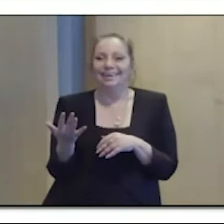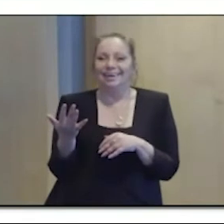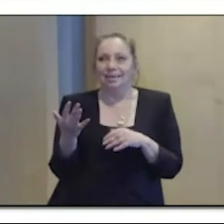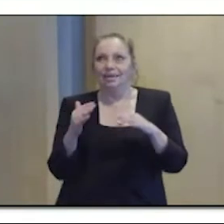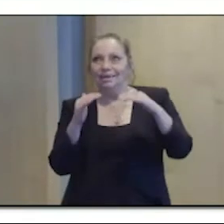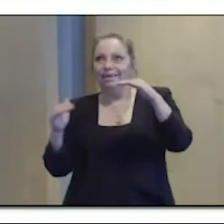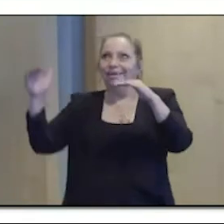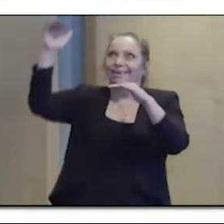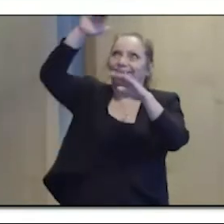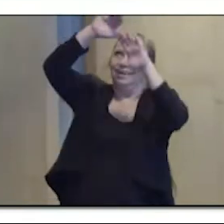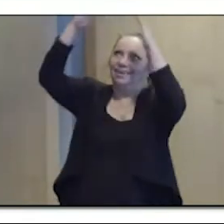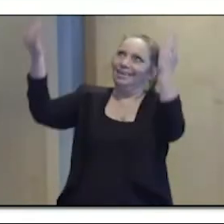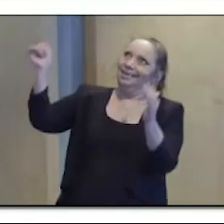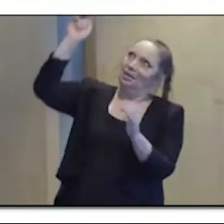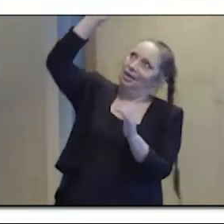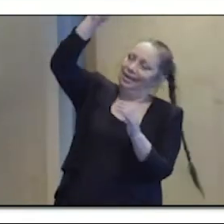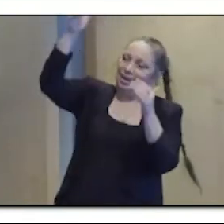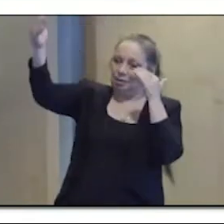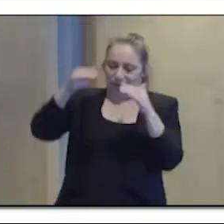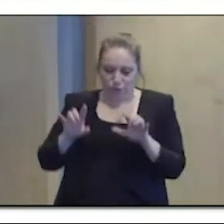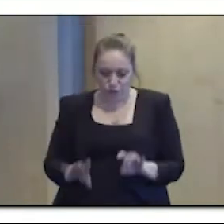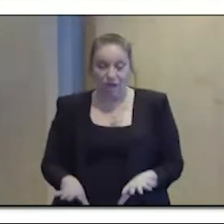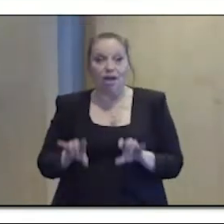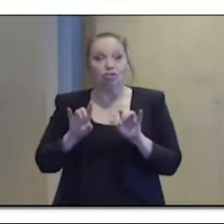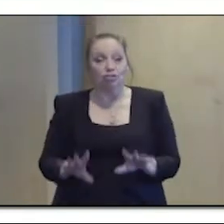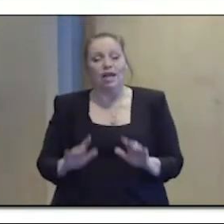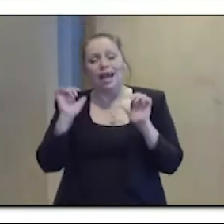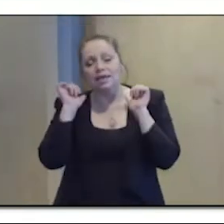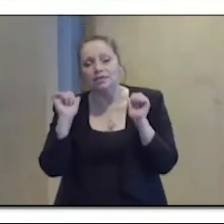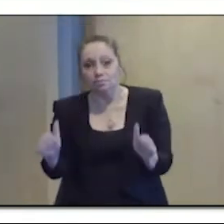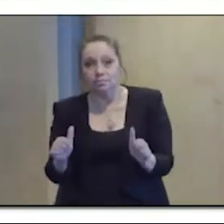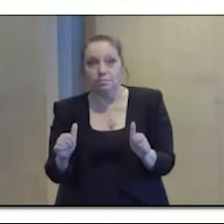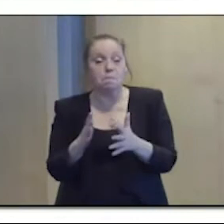Australia. So I feel like Australia has a huge resource and could be doing more with it, with